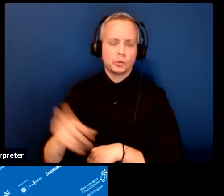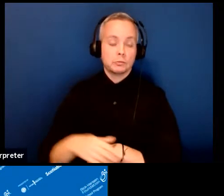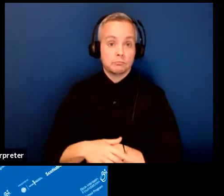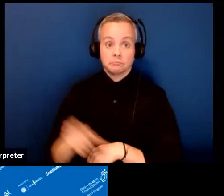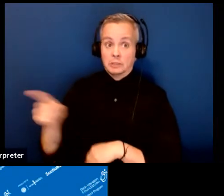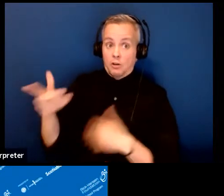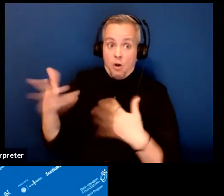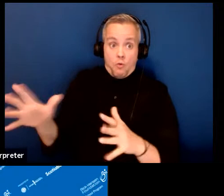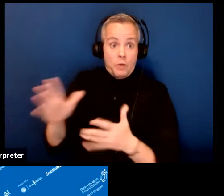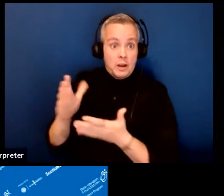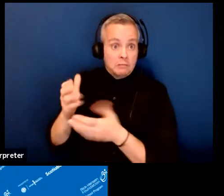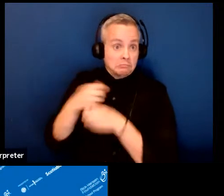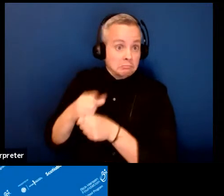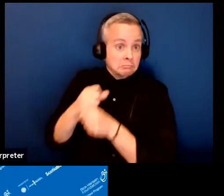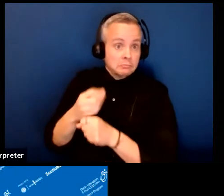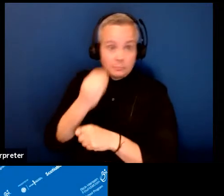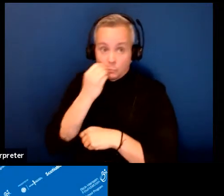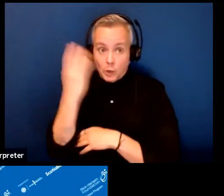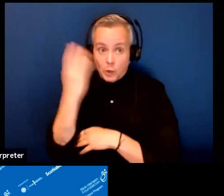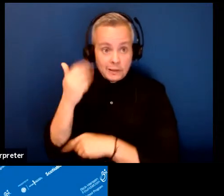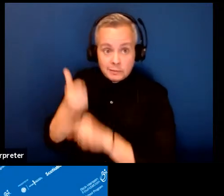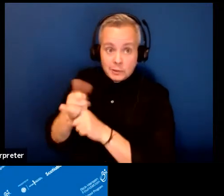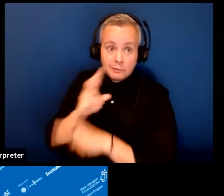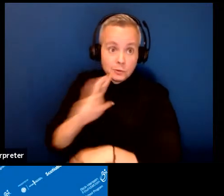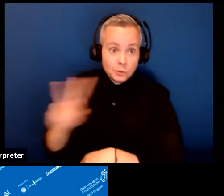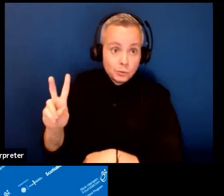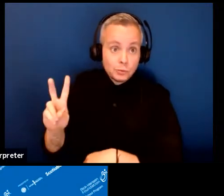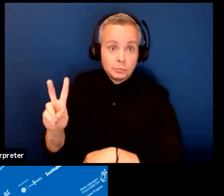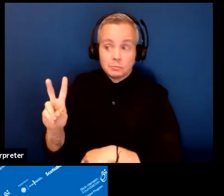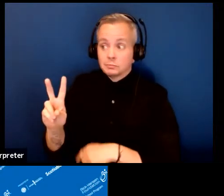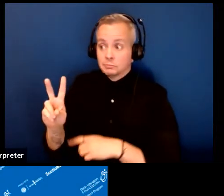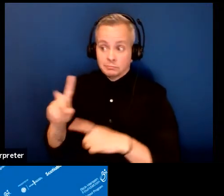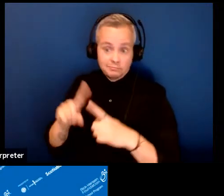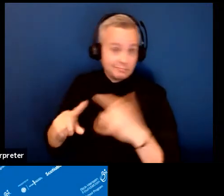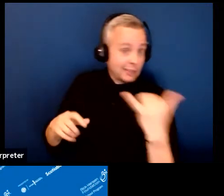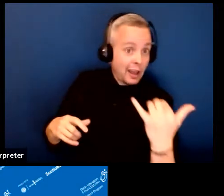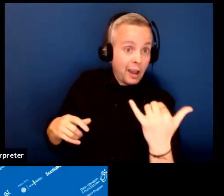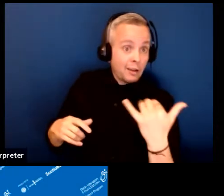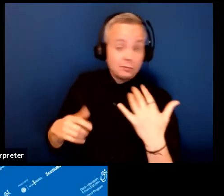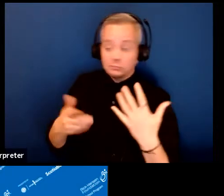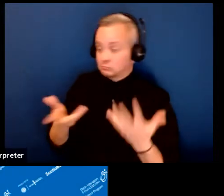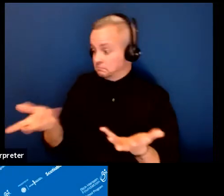BREAKFAST THEN. AND HE MAKES HIS OWN BREAKFAST NOW. HE MAKES HIS OWN LUNCH.